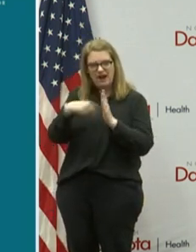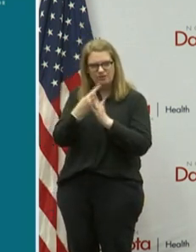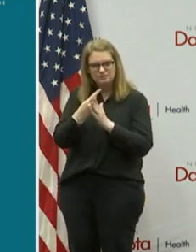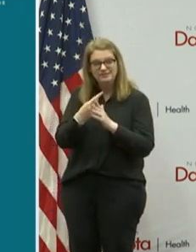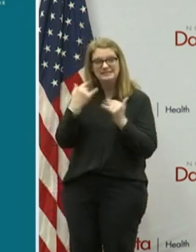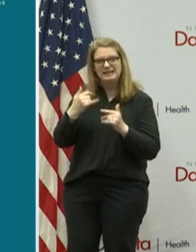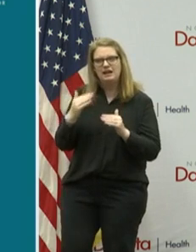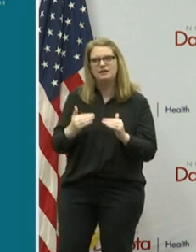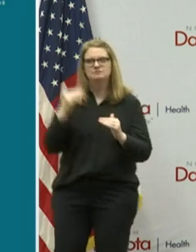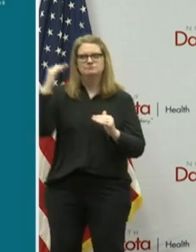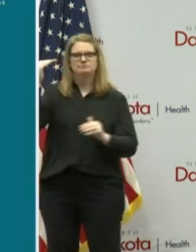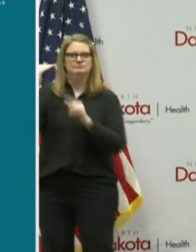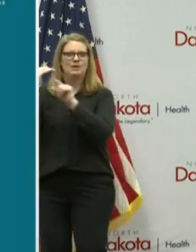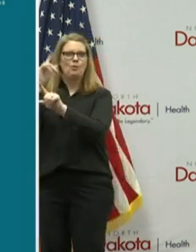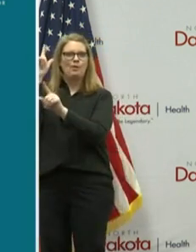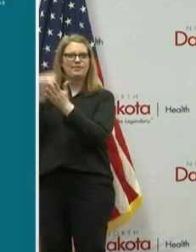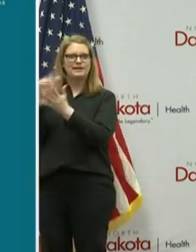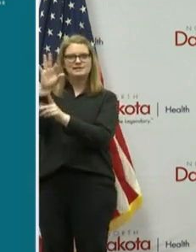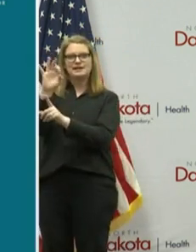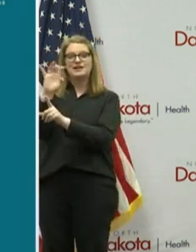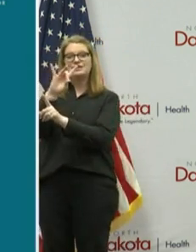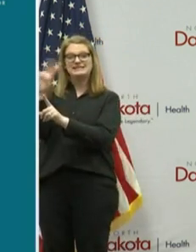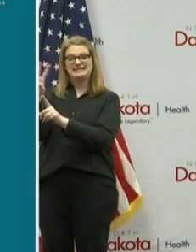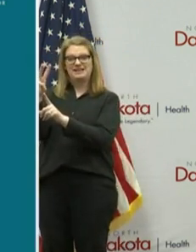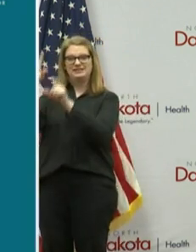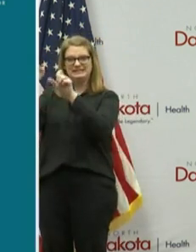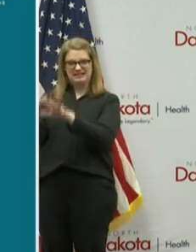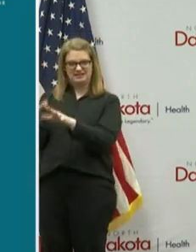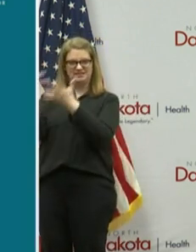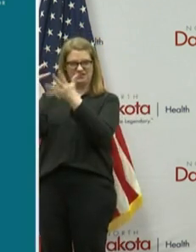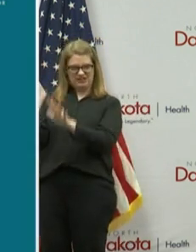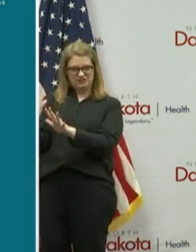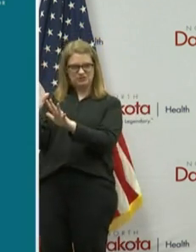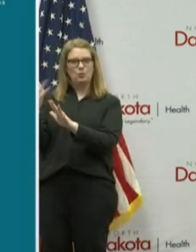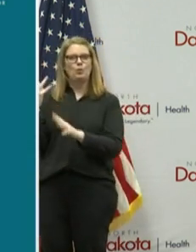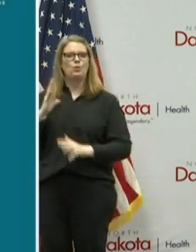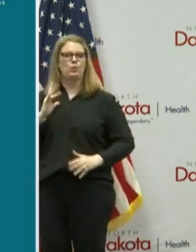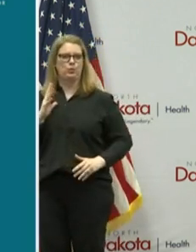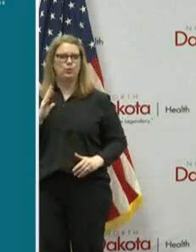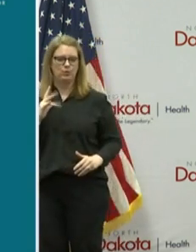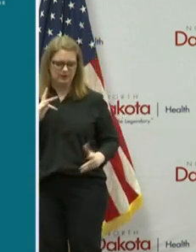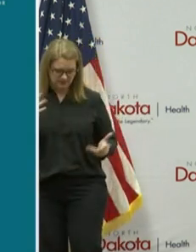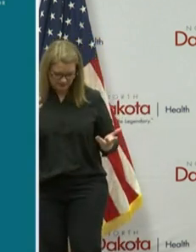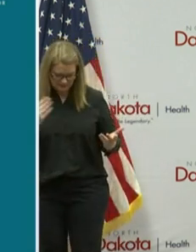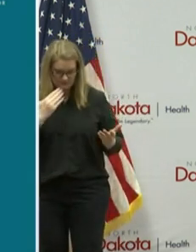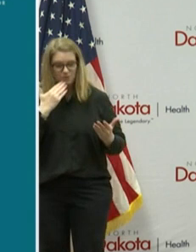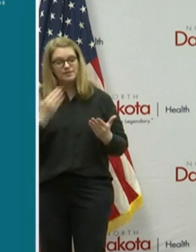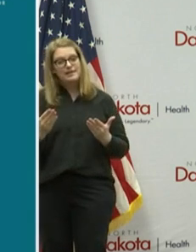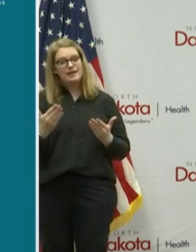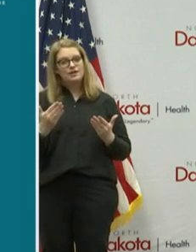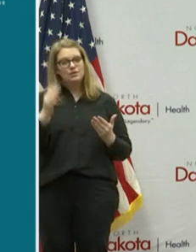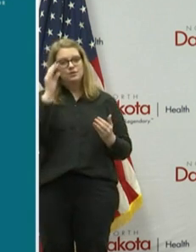SATURDAY, WE BROKE THE RECORD WITH 1,901 COMPLETED TESTS